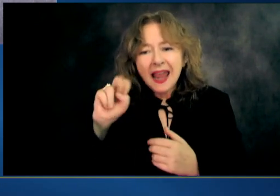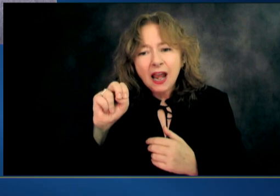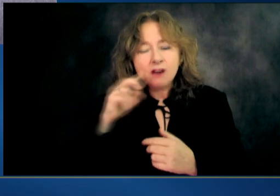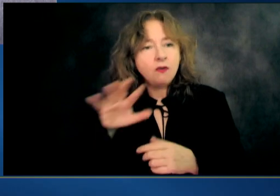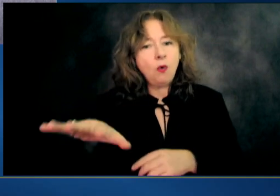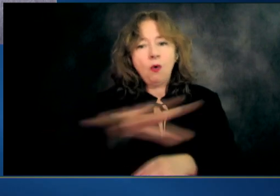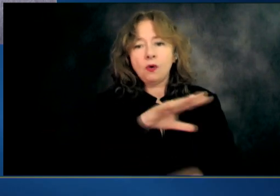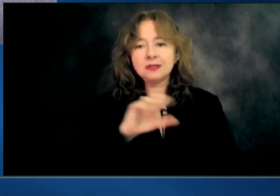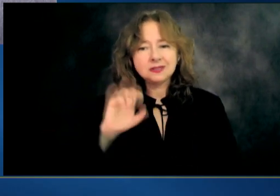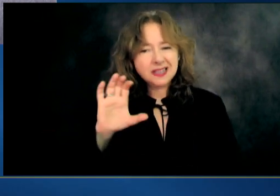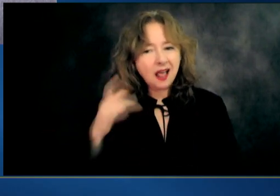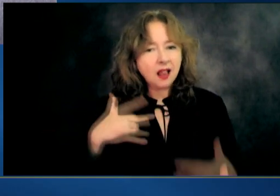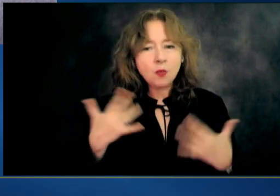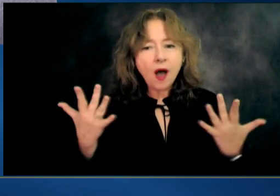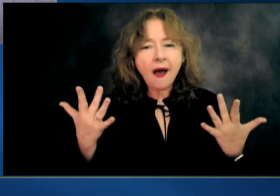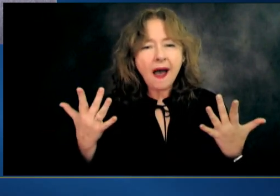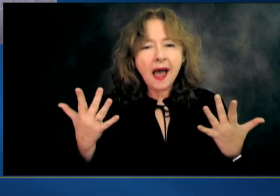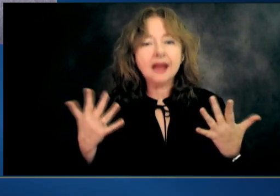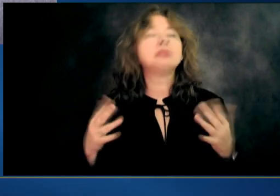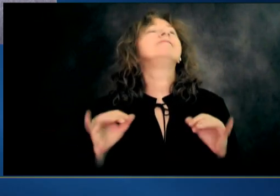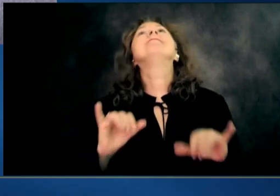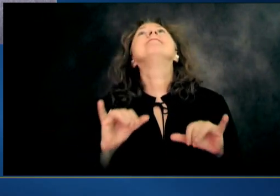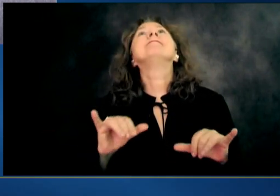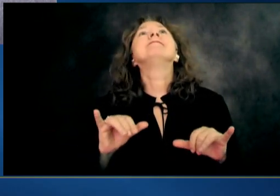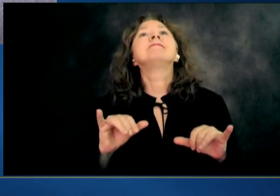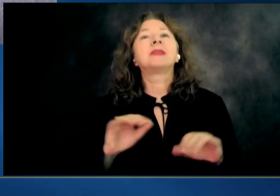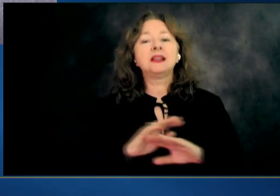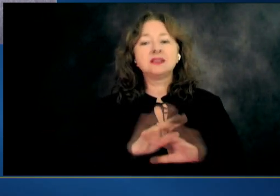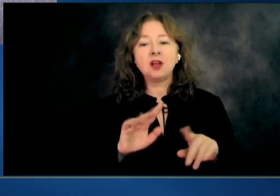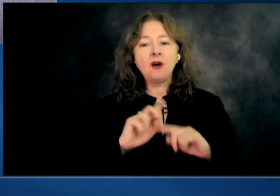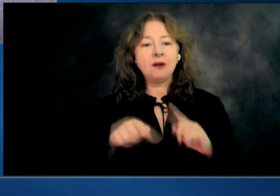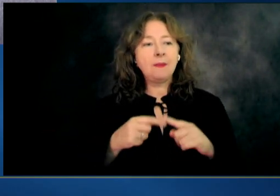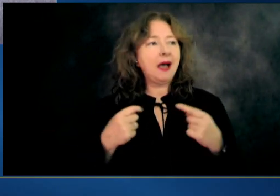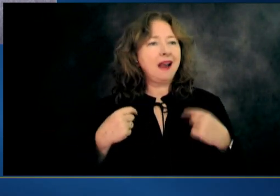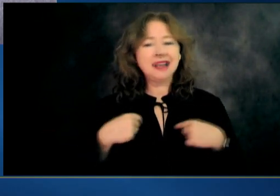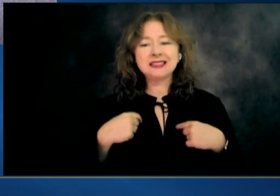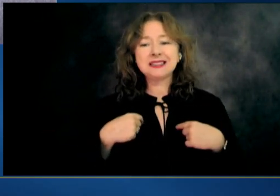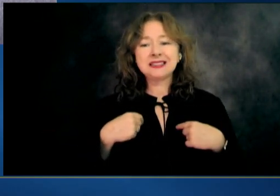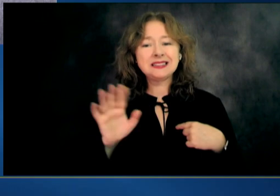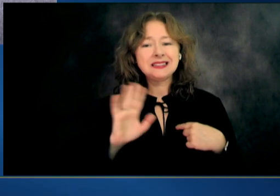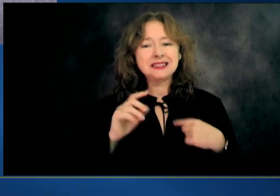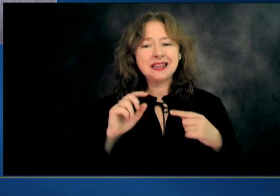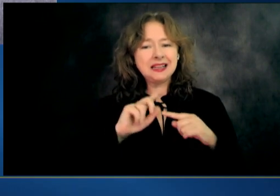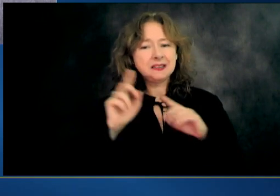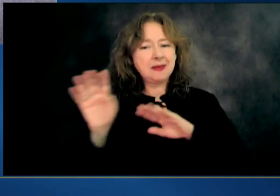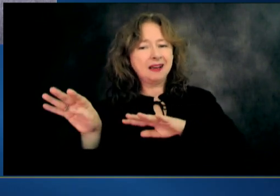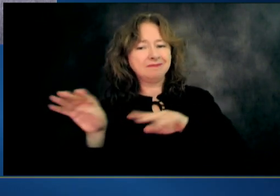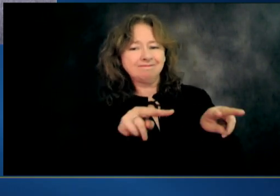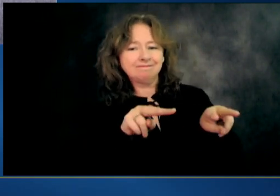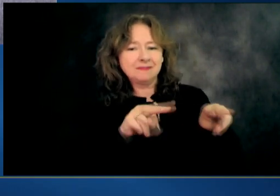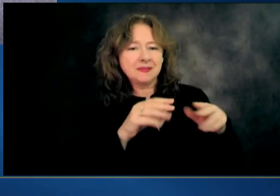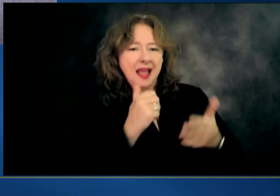We have to realize it's not about us. It's about helping the patients and helping the warriors